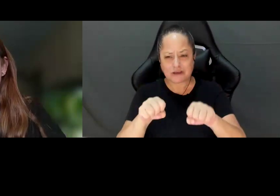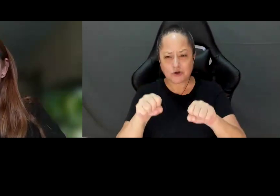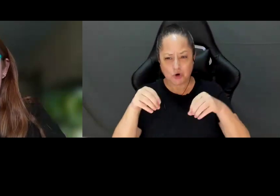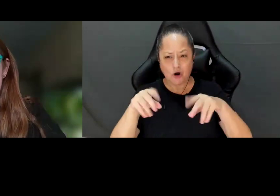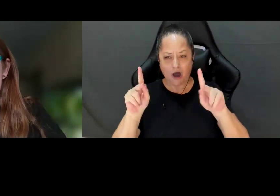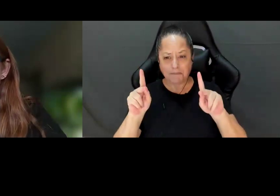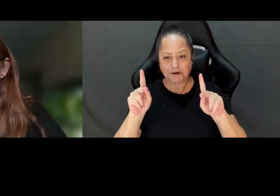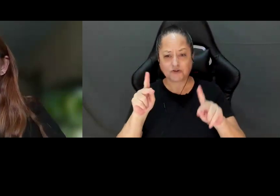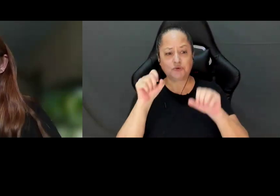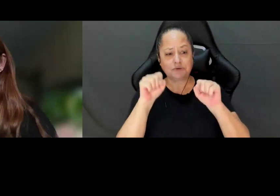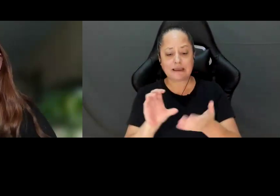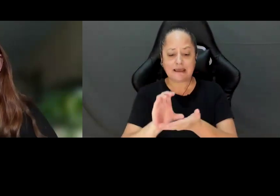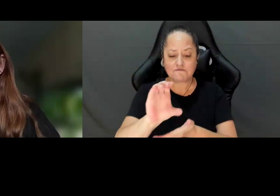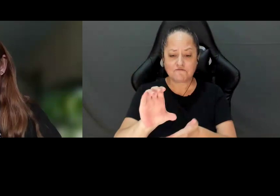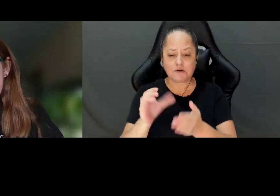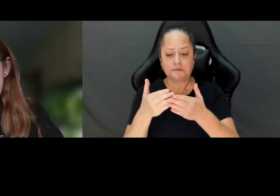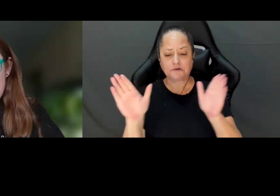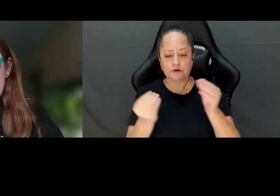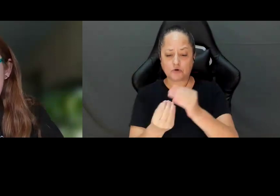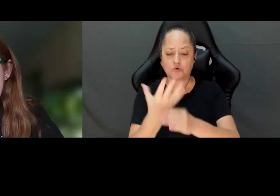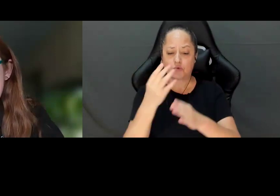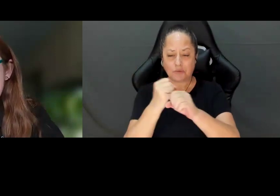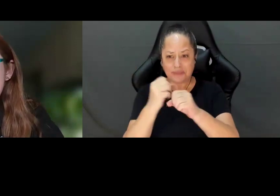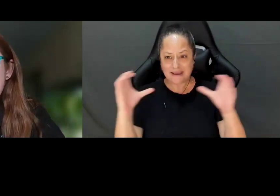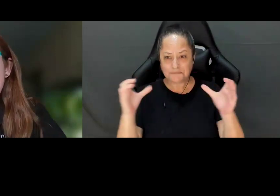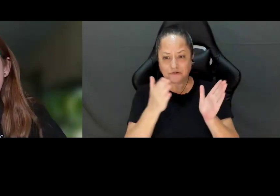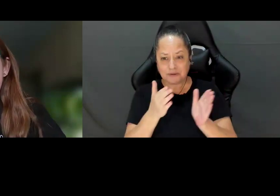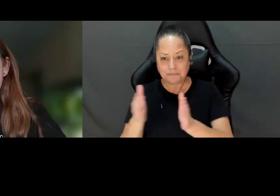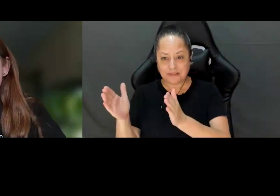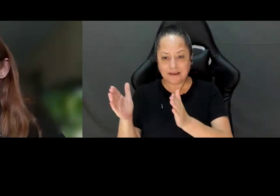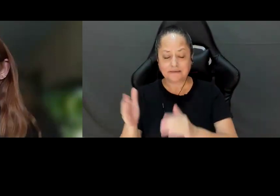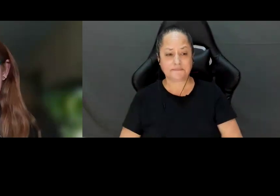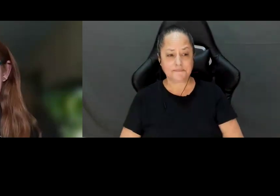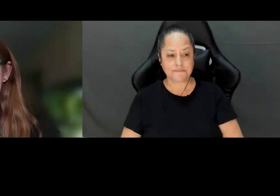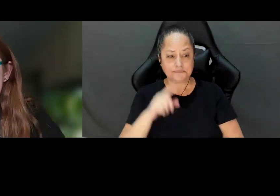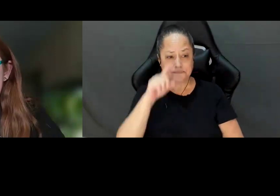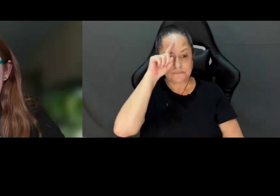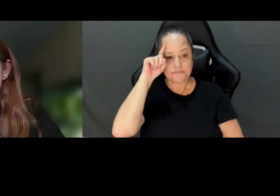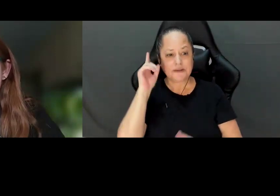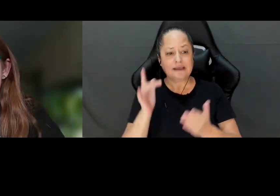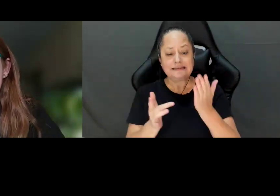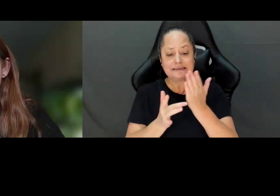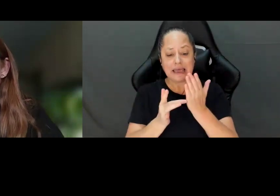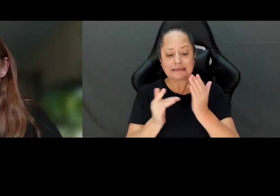We can fund general growth and expansion plans, technology upgrades.